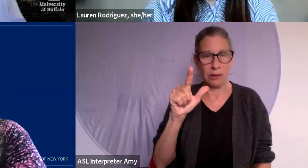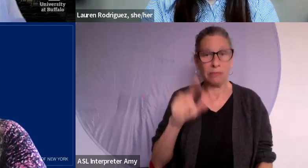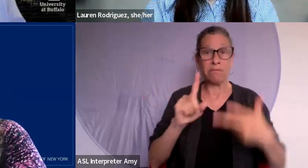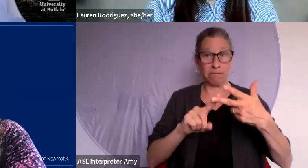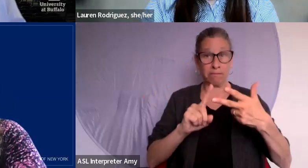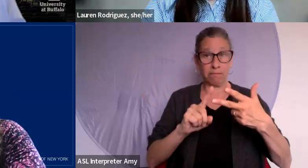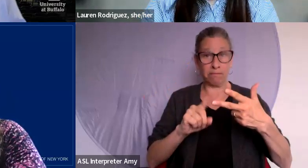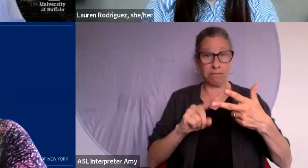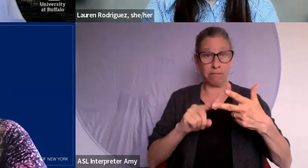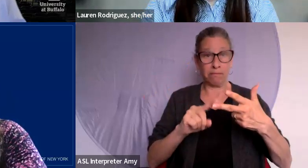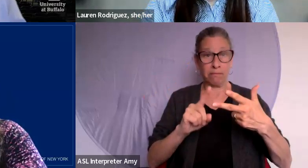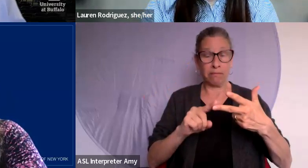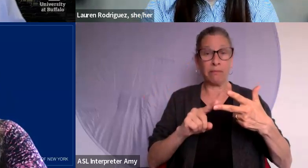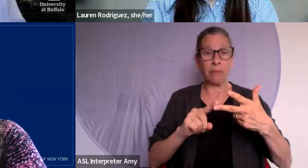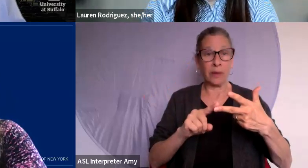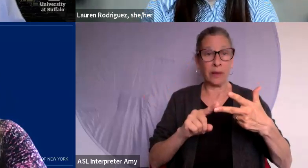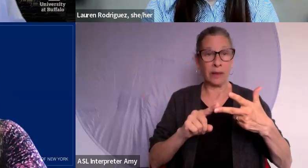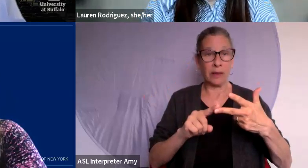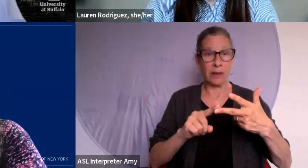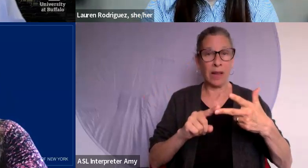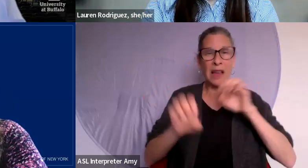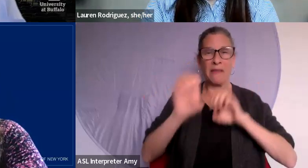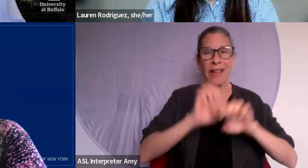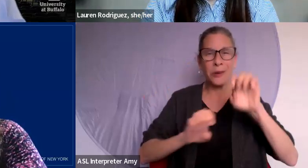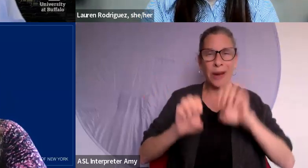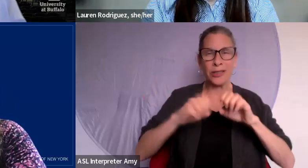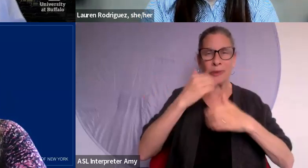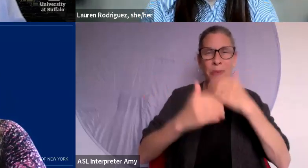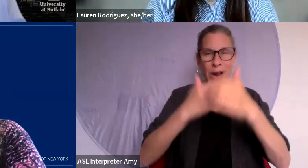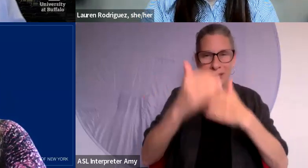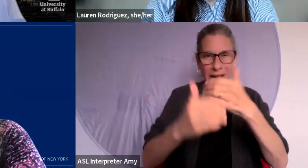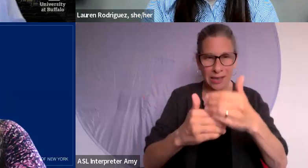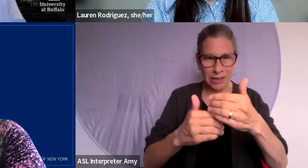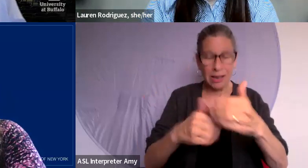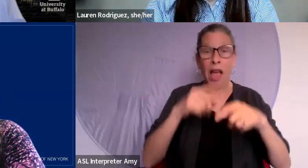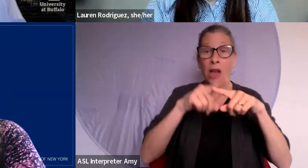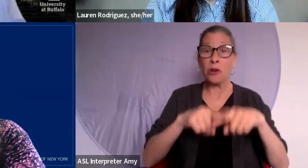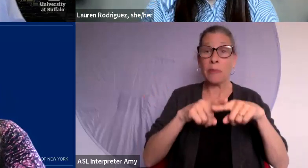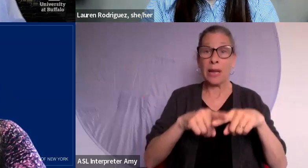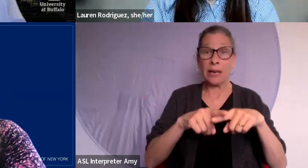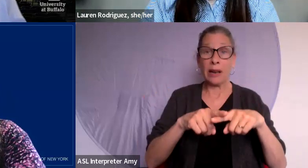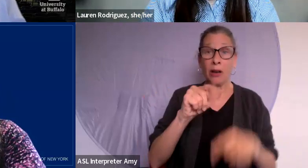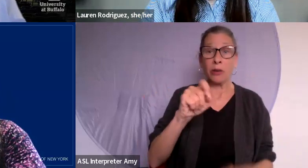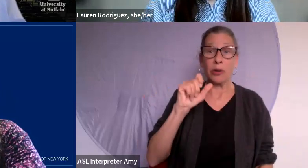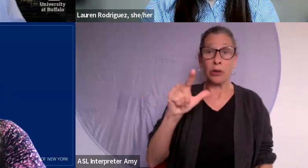done, we move to step three, and we go through the evaluation process. And depending on whether the tool was approved or